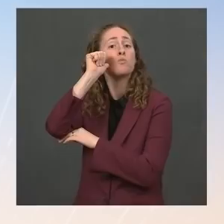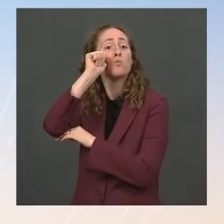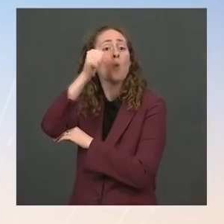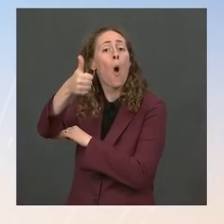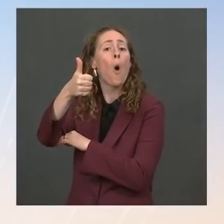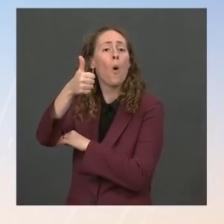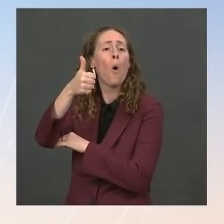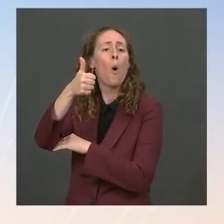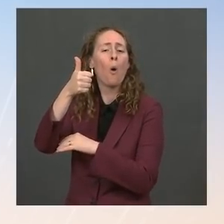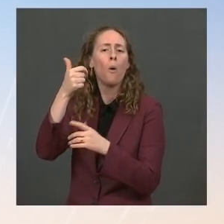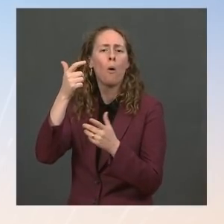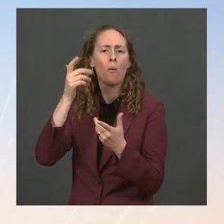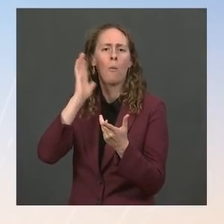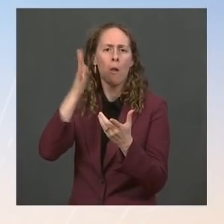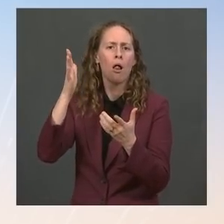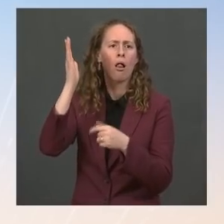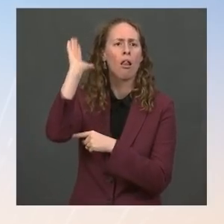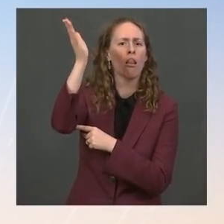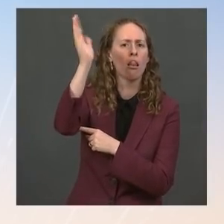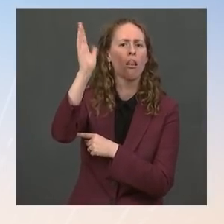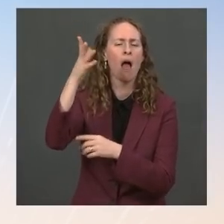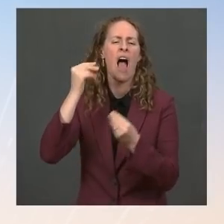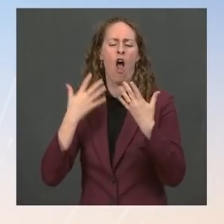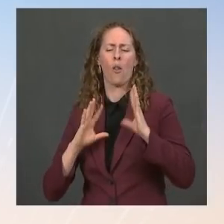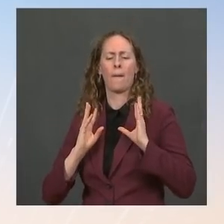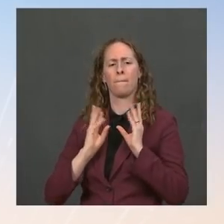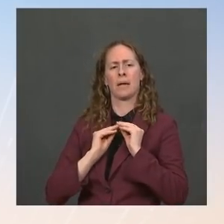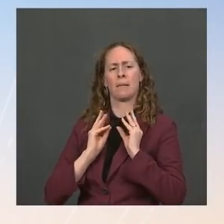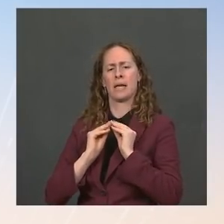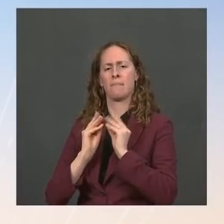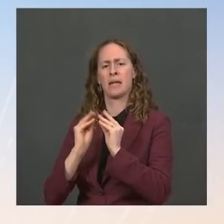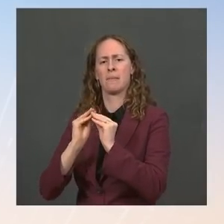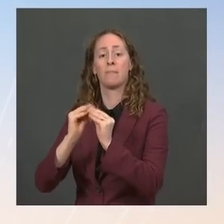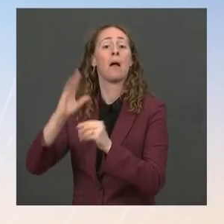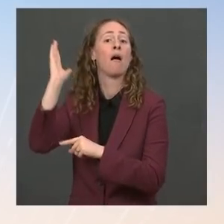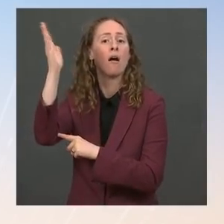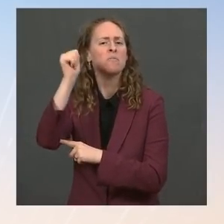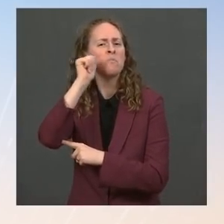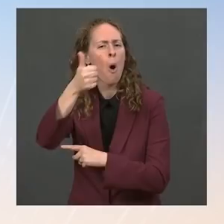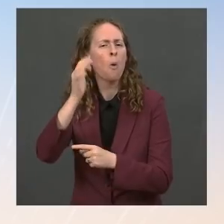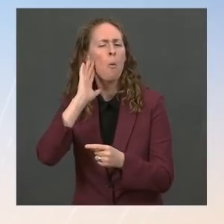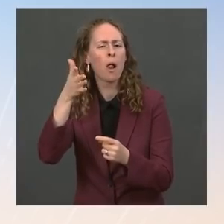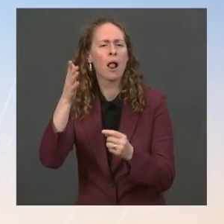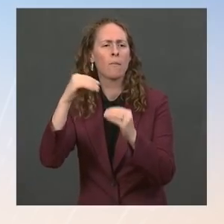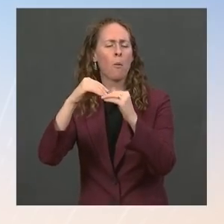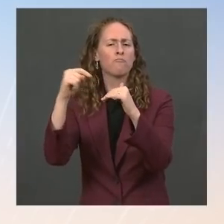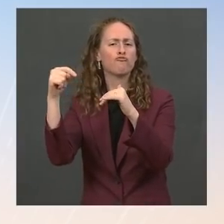as well as later this week. And to the degree you all have questions, I'm happy to speak to those as well. But what you'll hear him talk about tomorrow